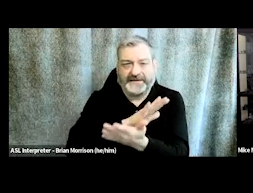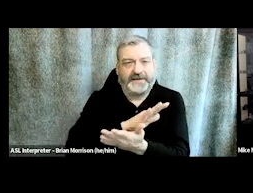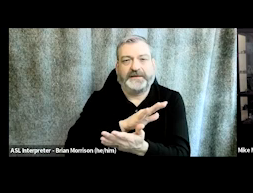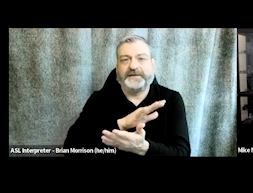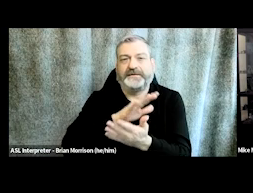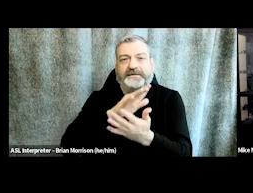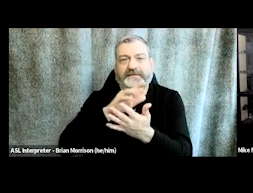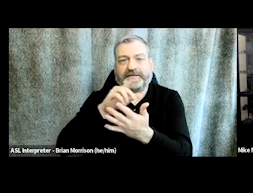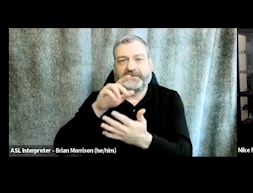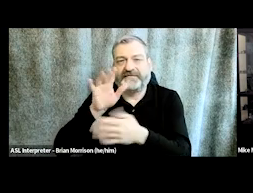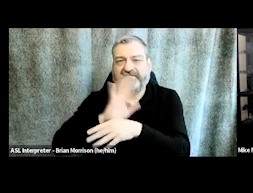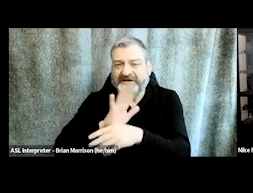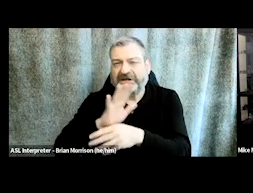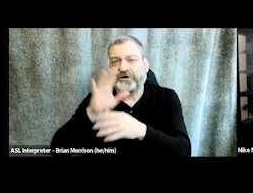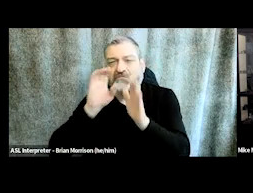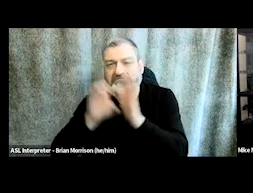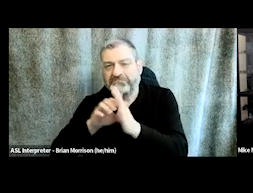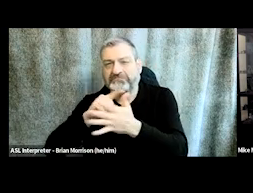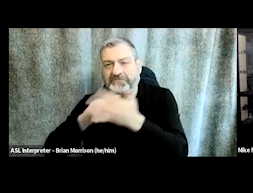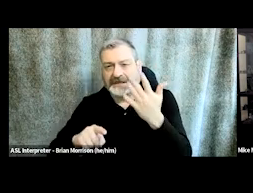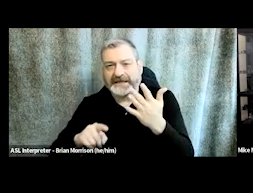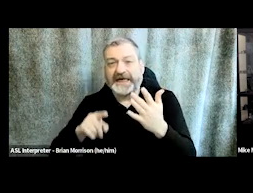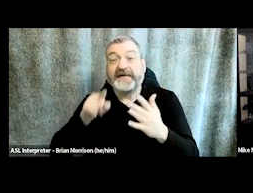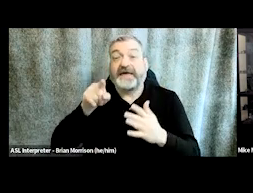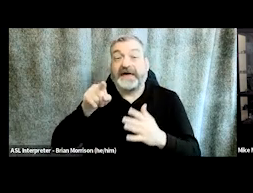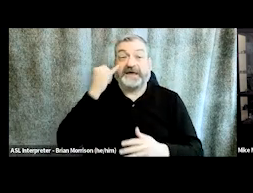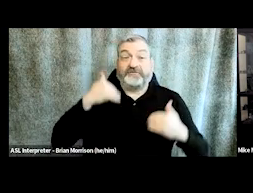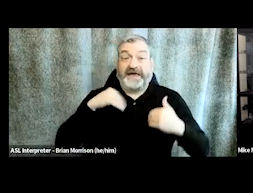to access the same information as to engage in the same interaction